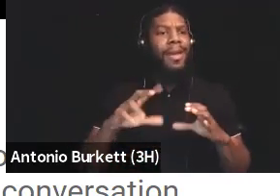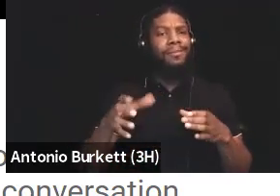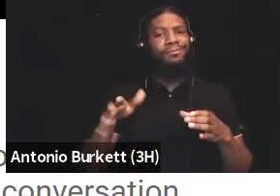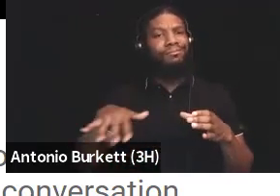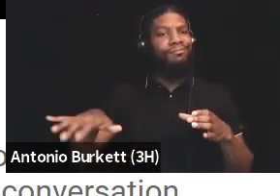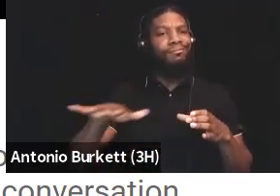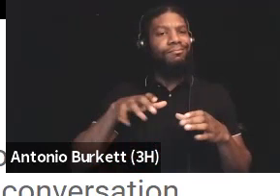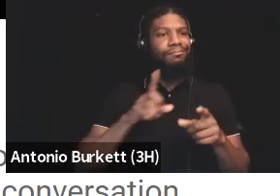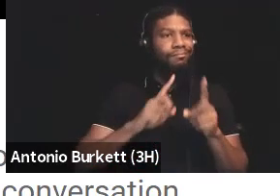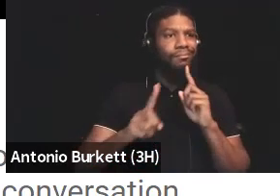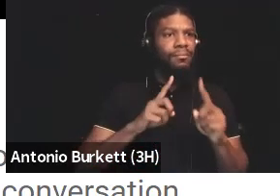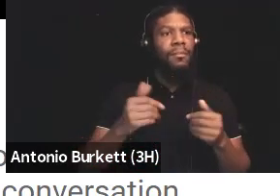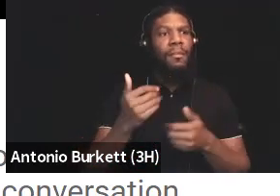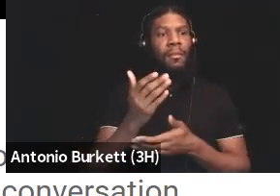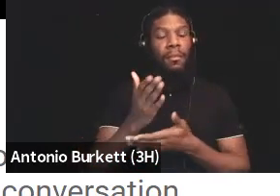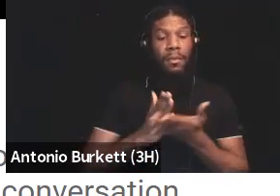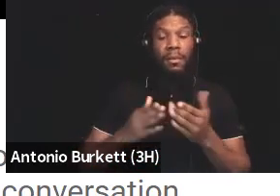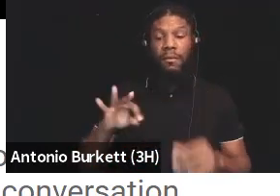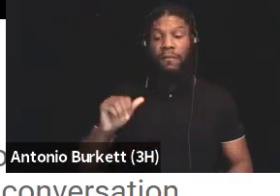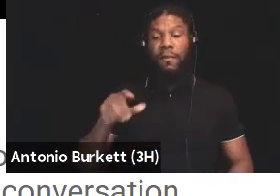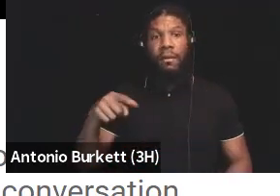finishing up their dissertation or whatever, or they're working on writing, and we have